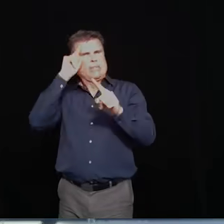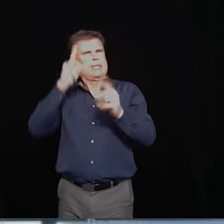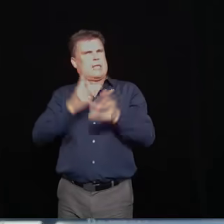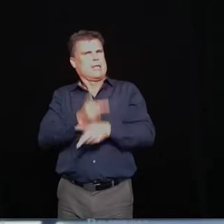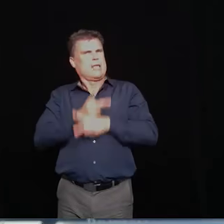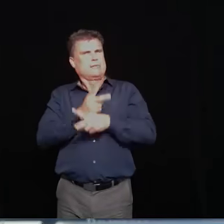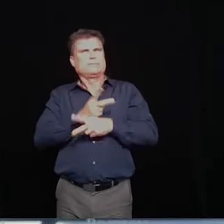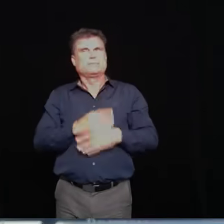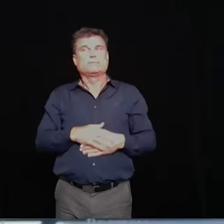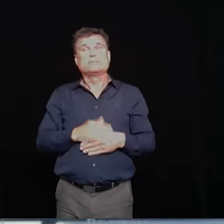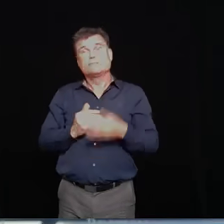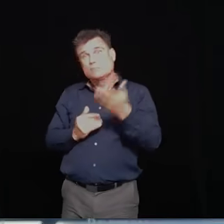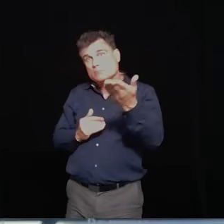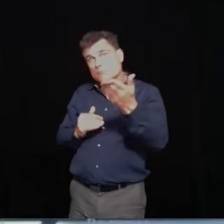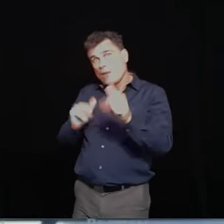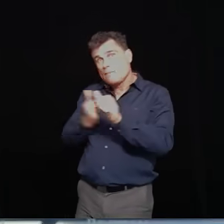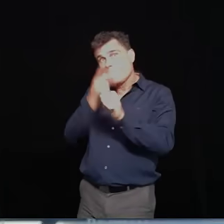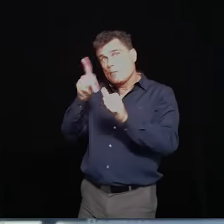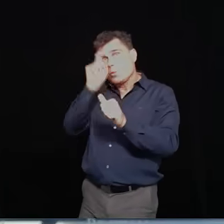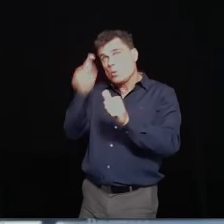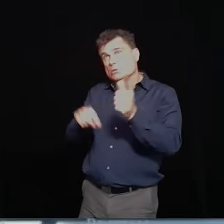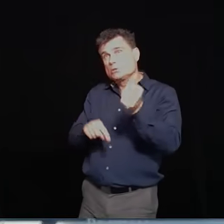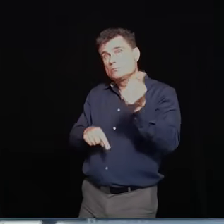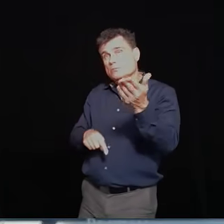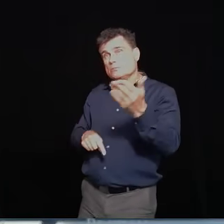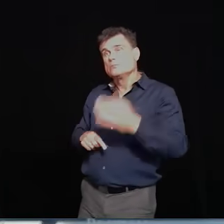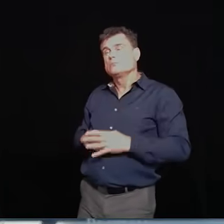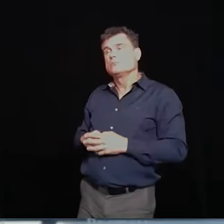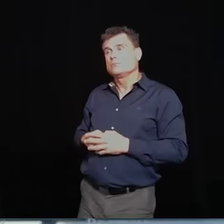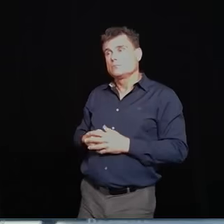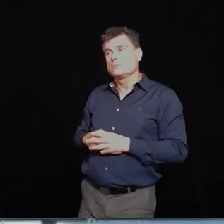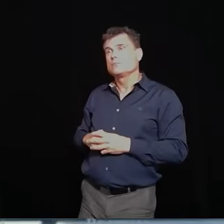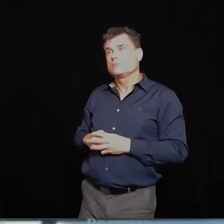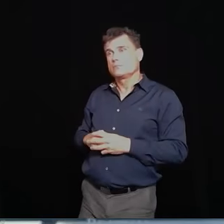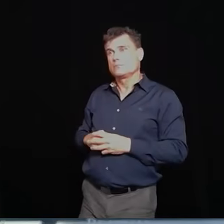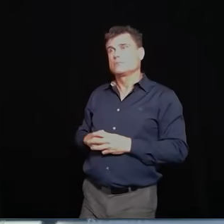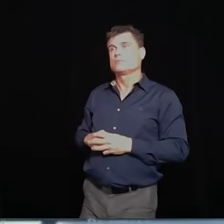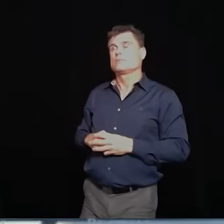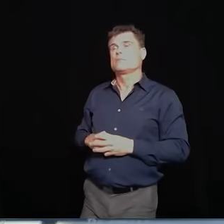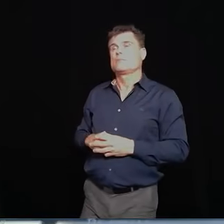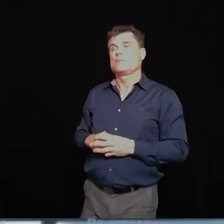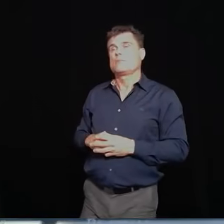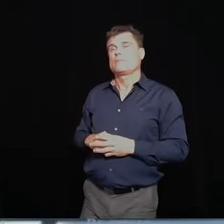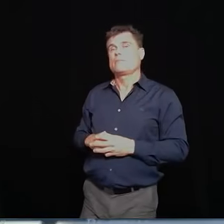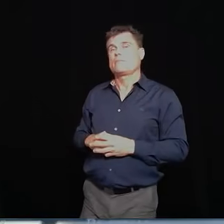pandemic. We are in fact adding to the number of contact